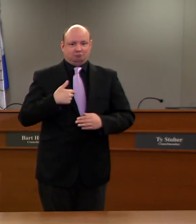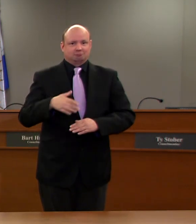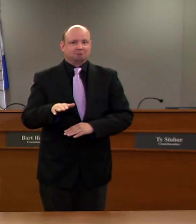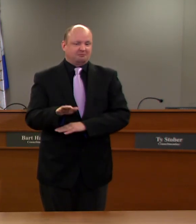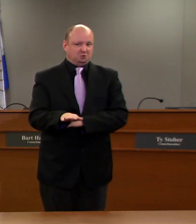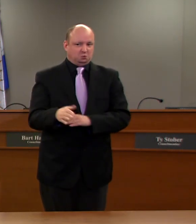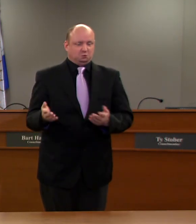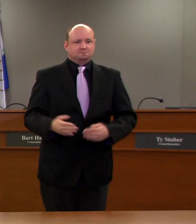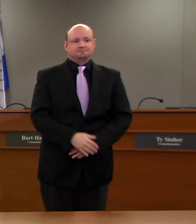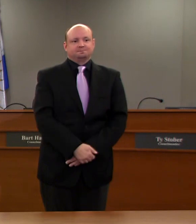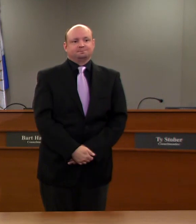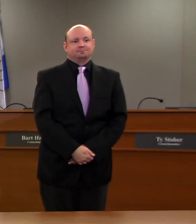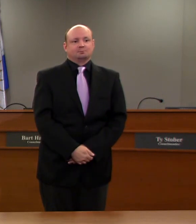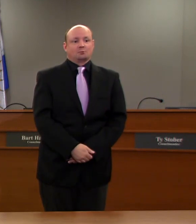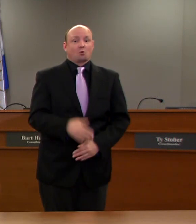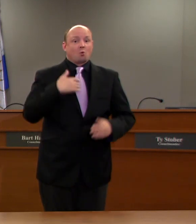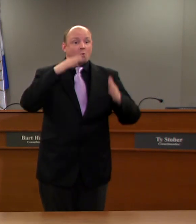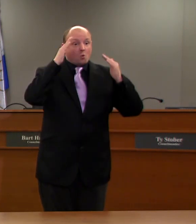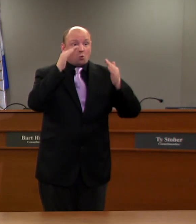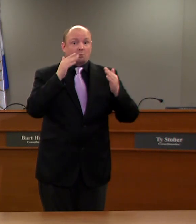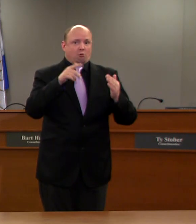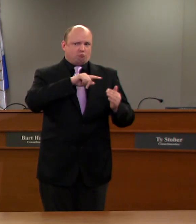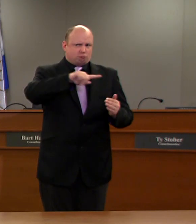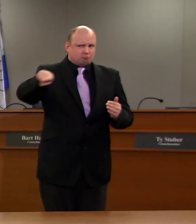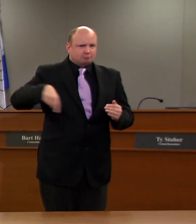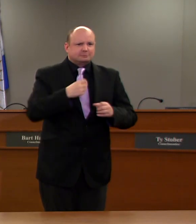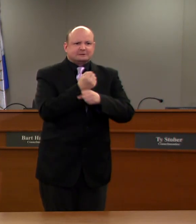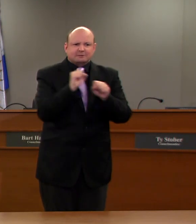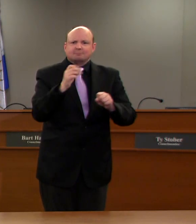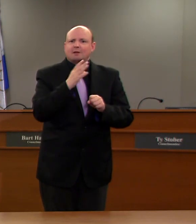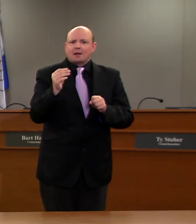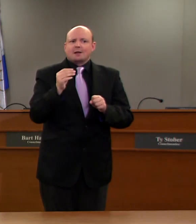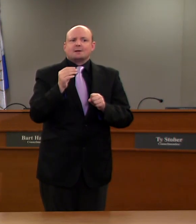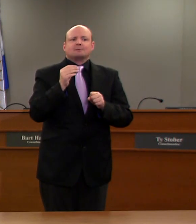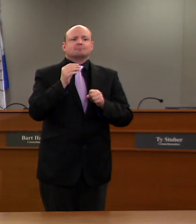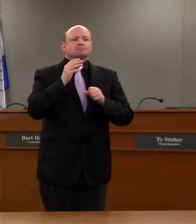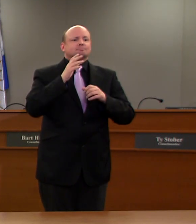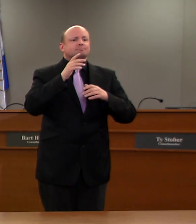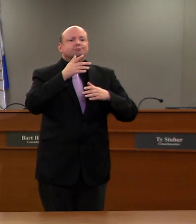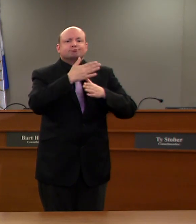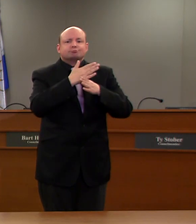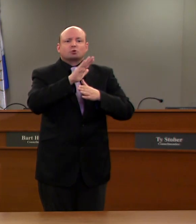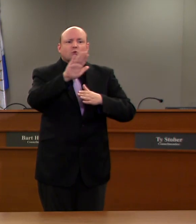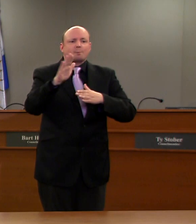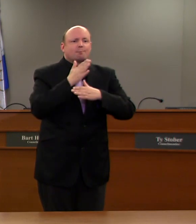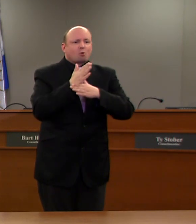and showing your part as we slow down the community spread of the Coronavirus in Vancouver.